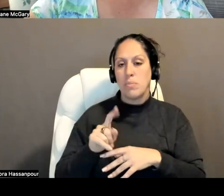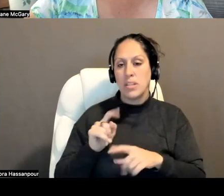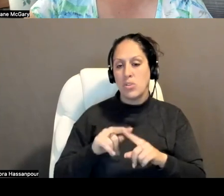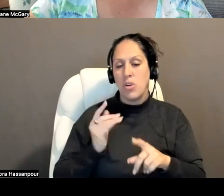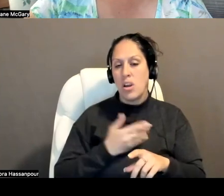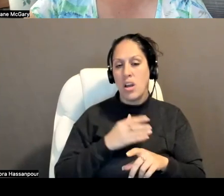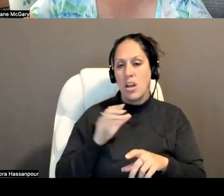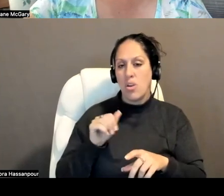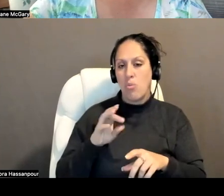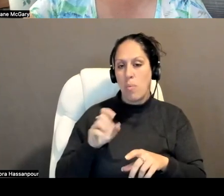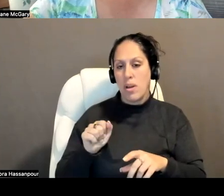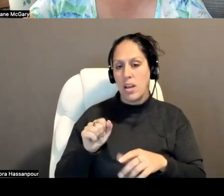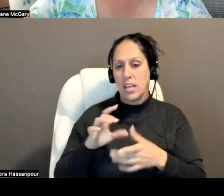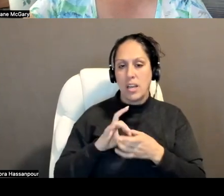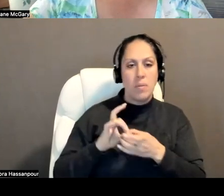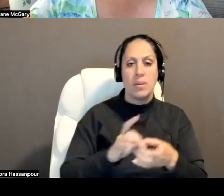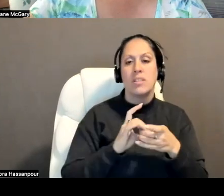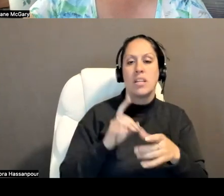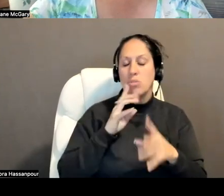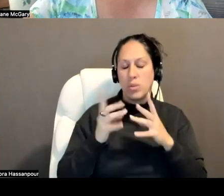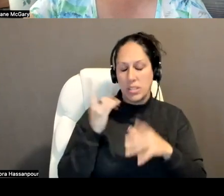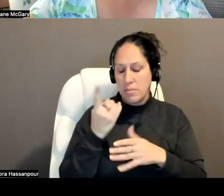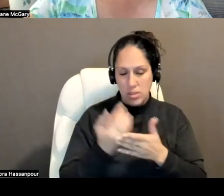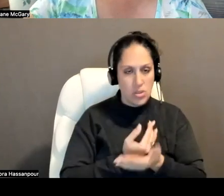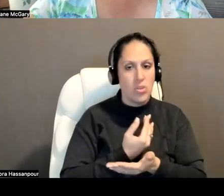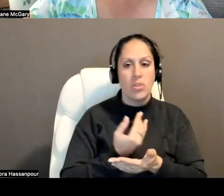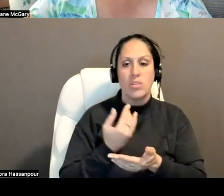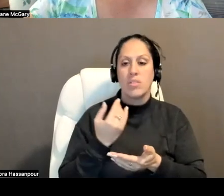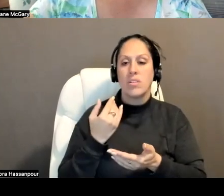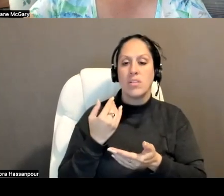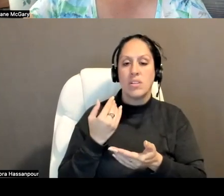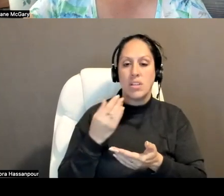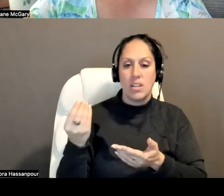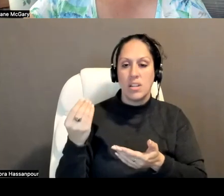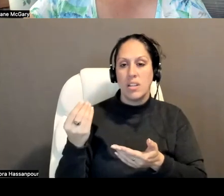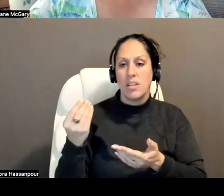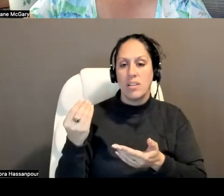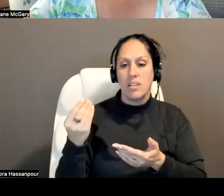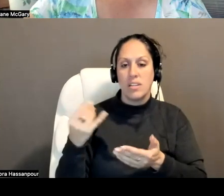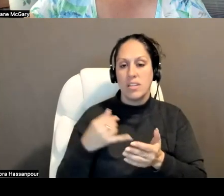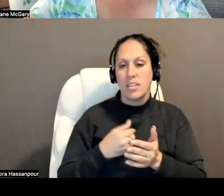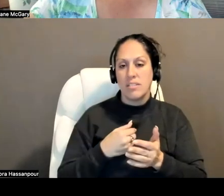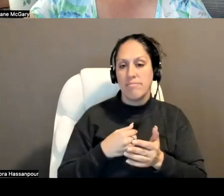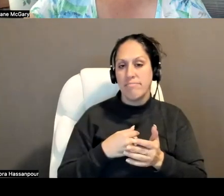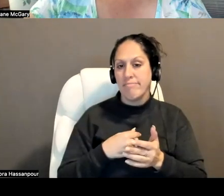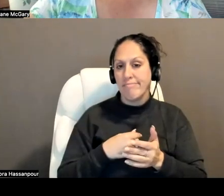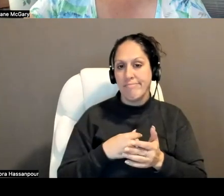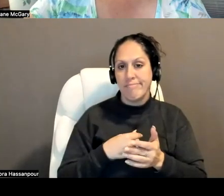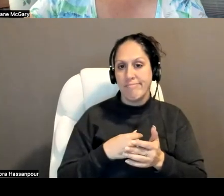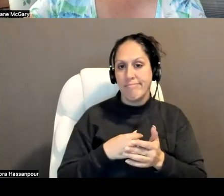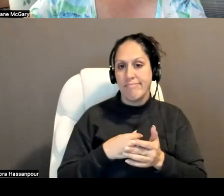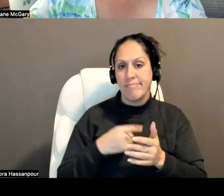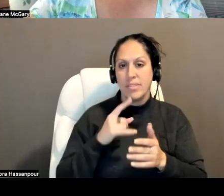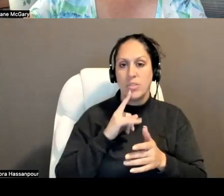combination, and create something new. And some you know, and it's-- it really helps